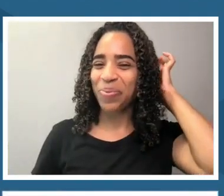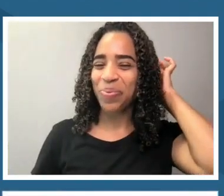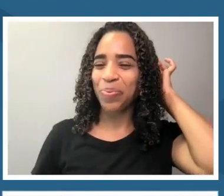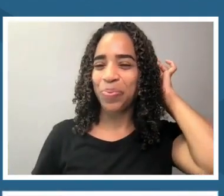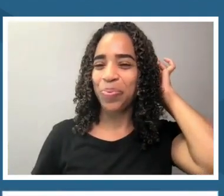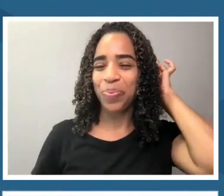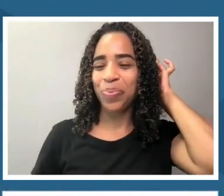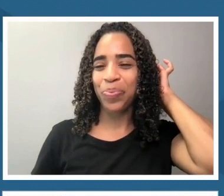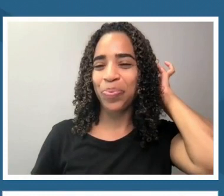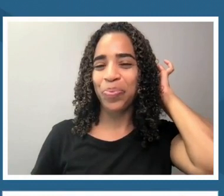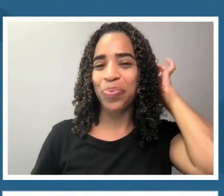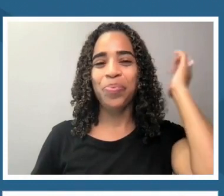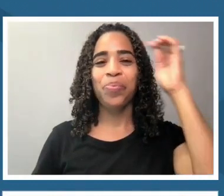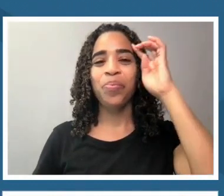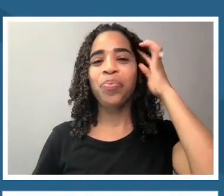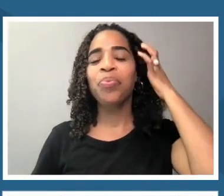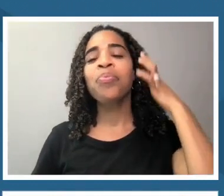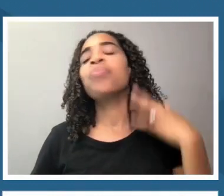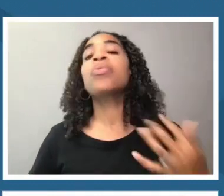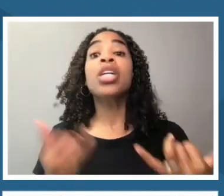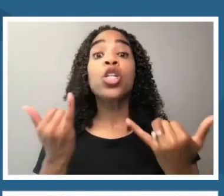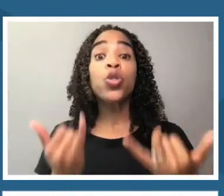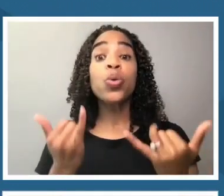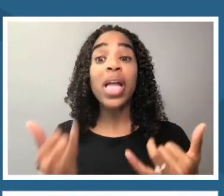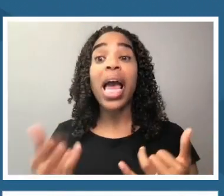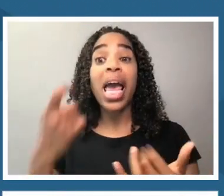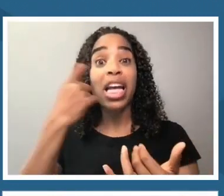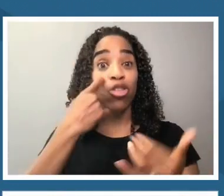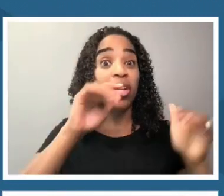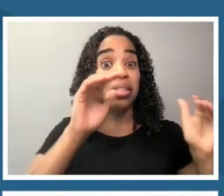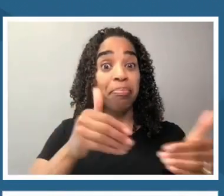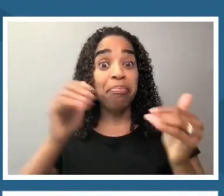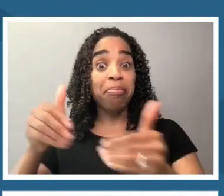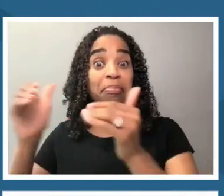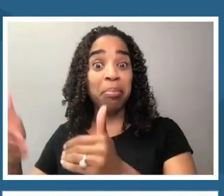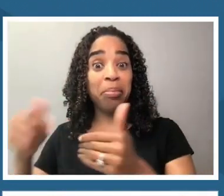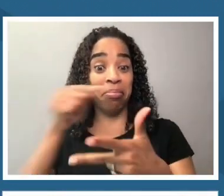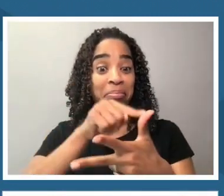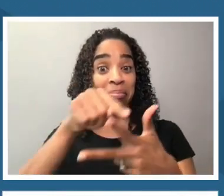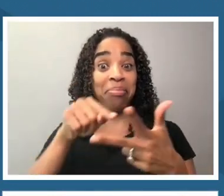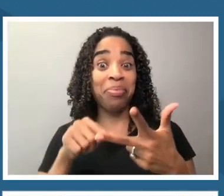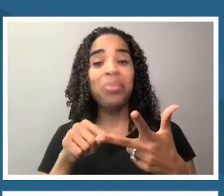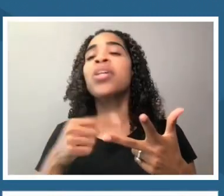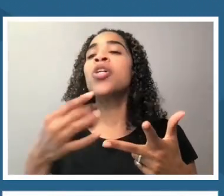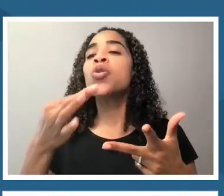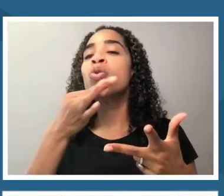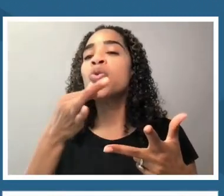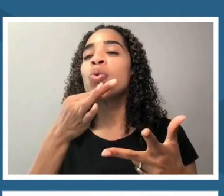so today we've just done some brief introductions in a moment we're gonna